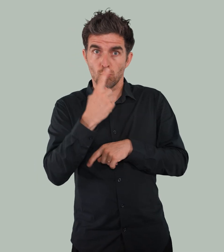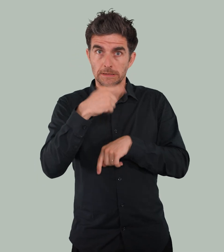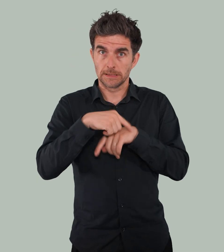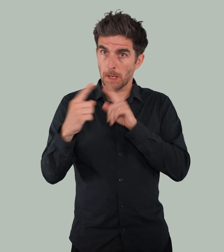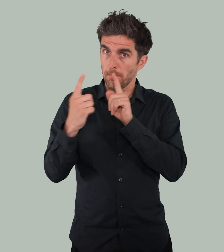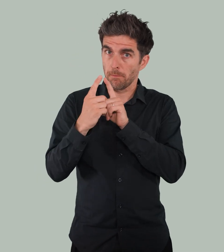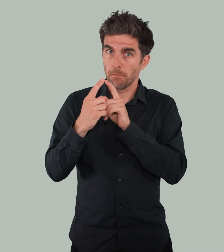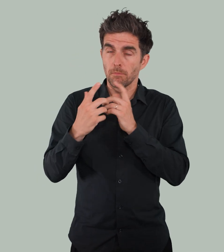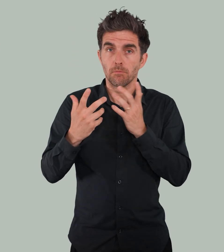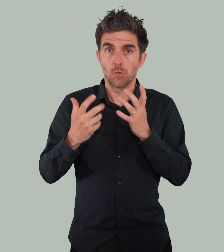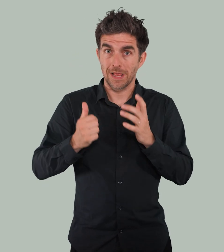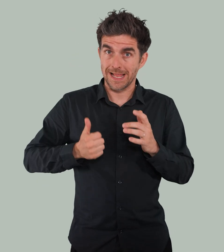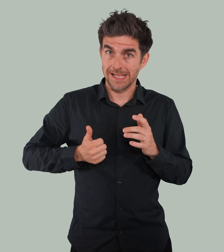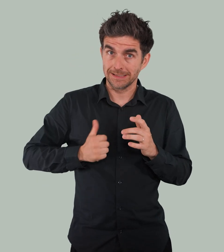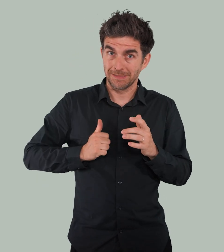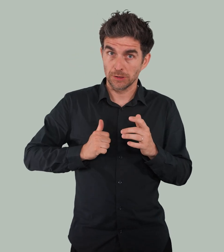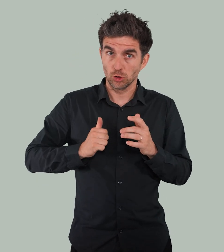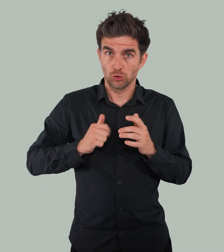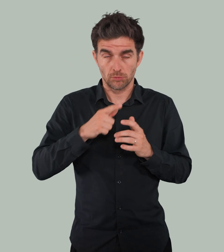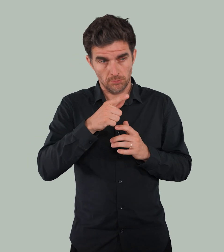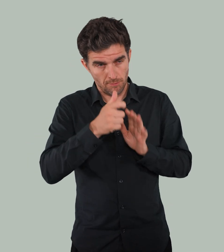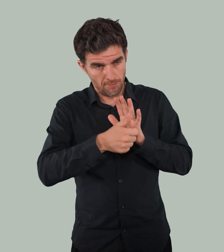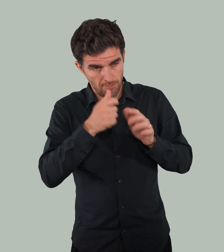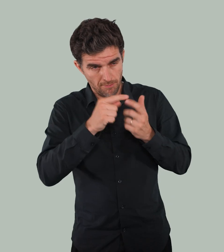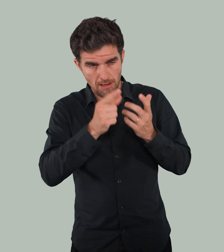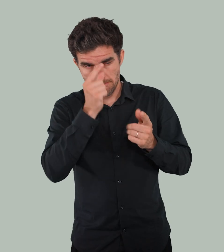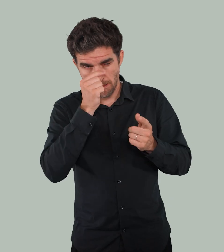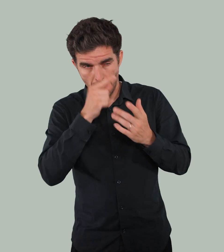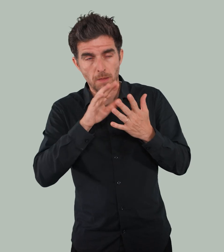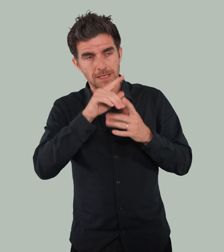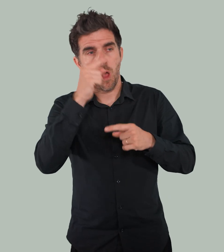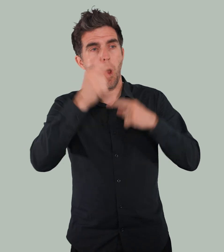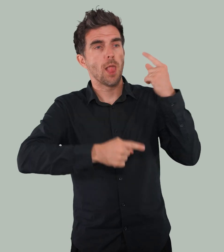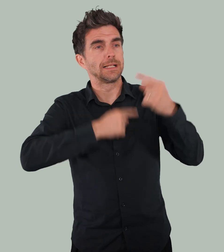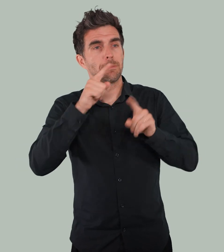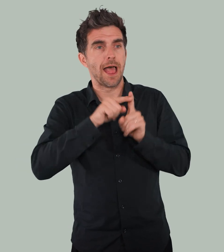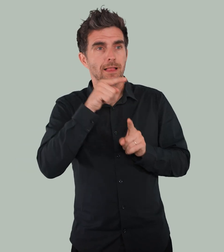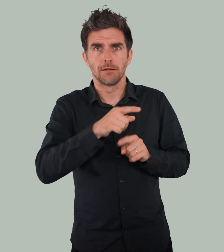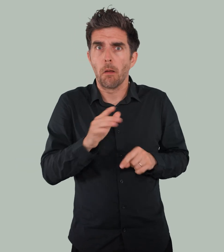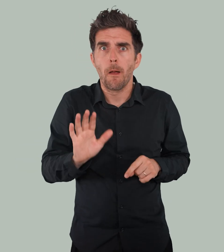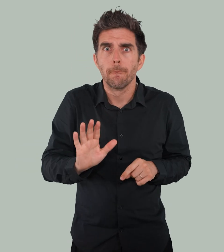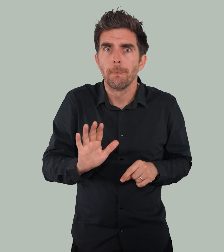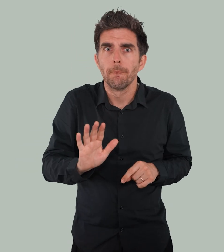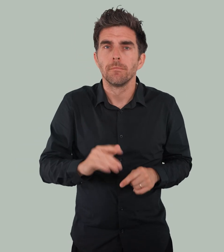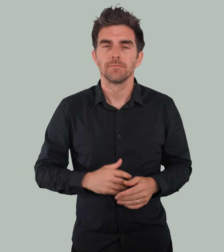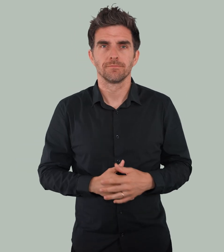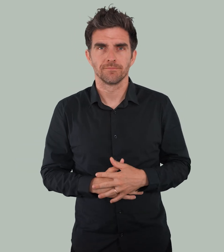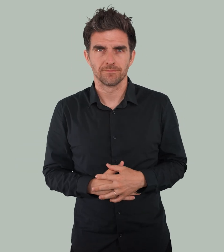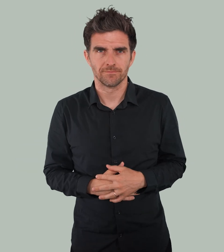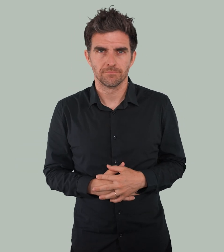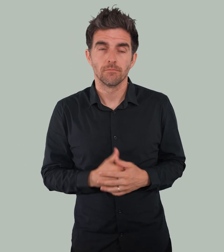single point in time or expectations that ability will remain consistent.